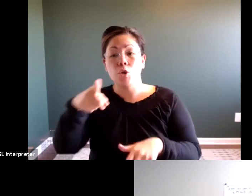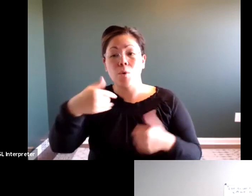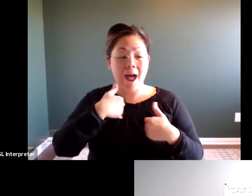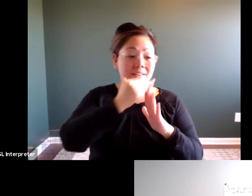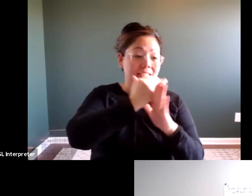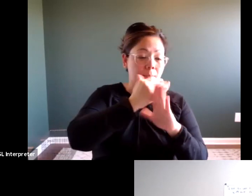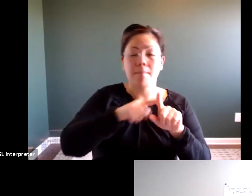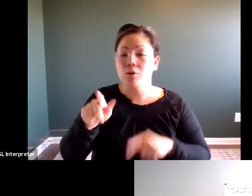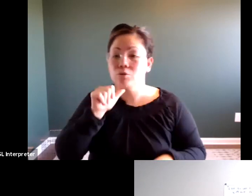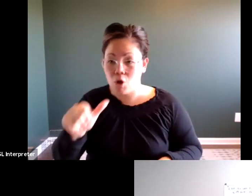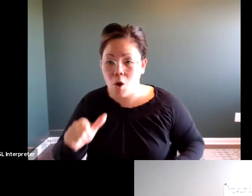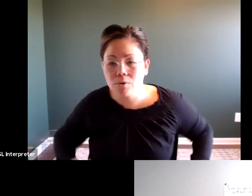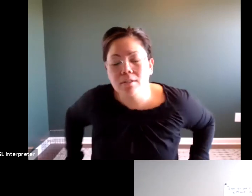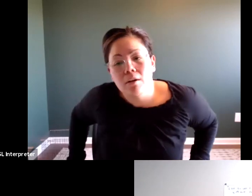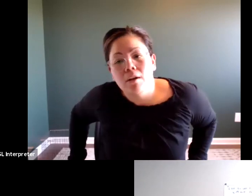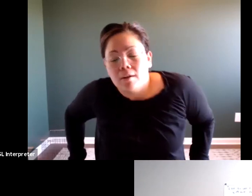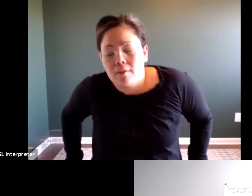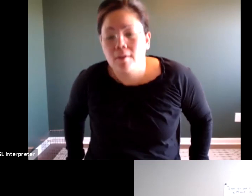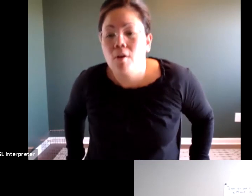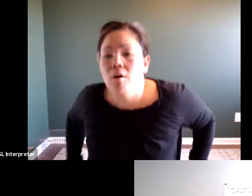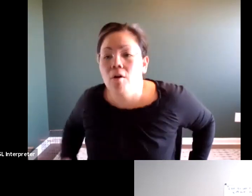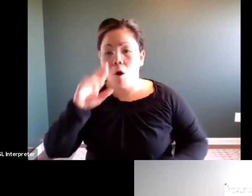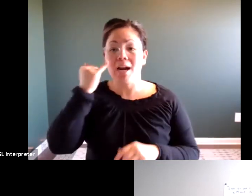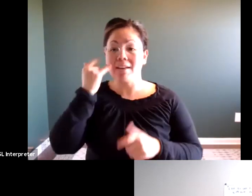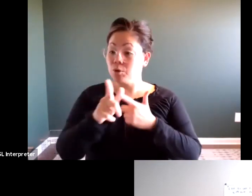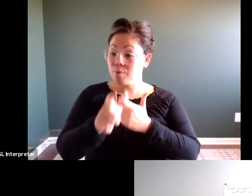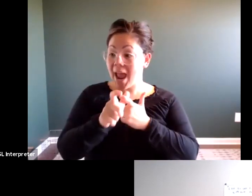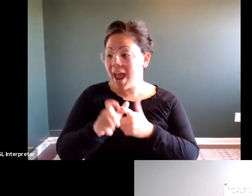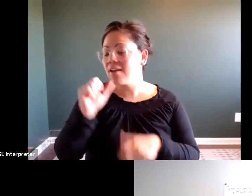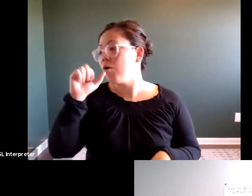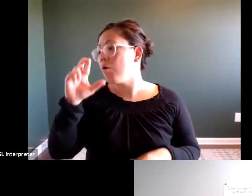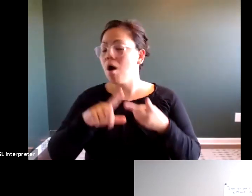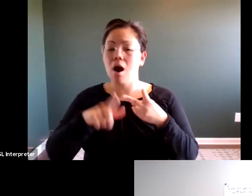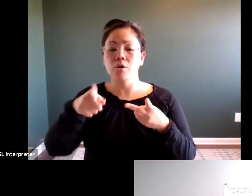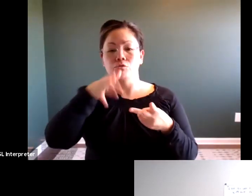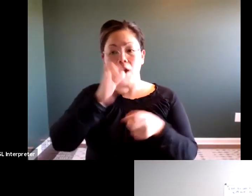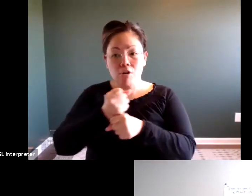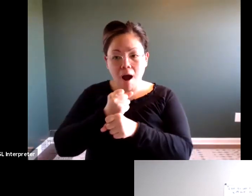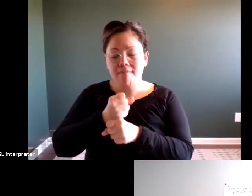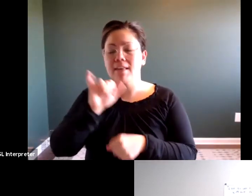If you drank a big cup of coffee or you run really quickly, those are other things that might elevate a temperature.